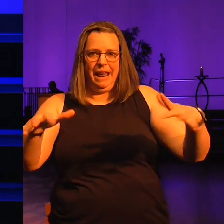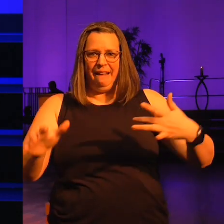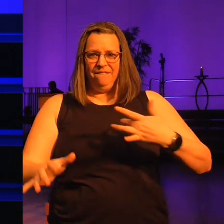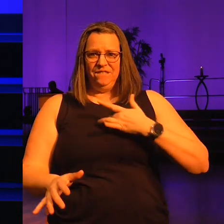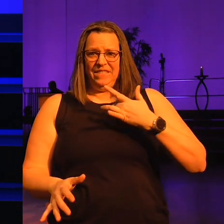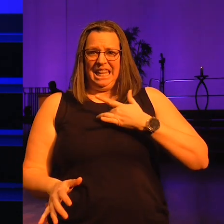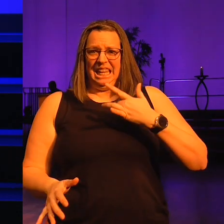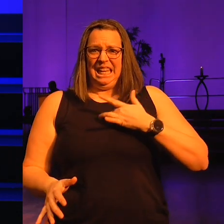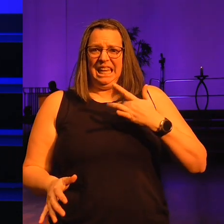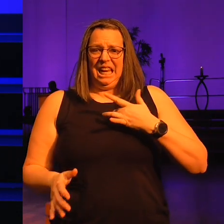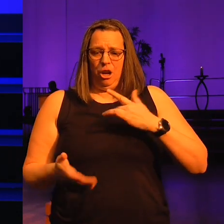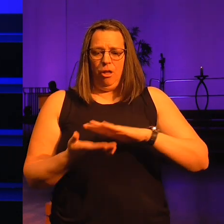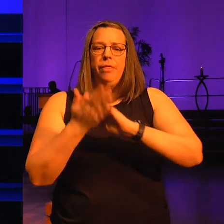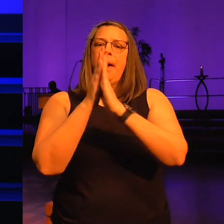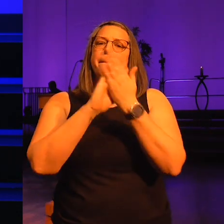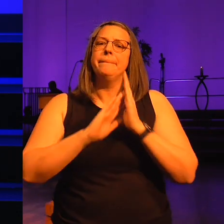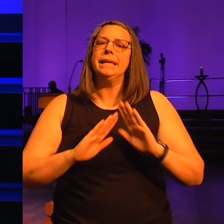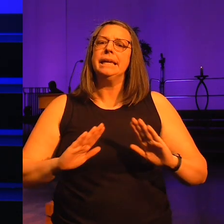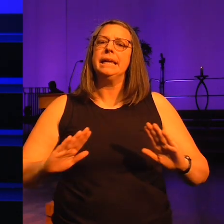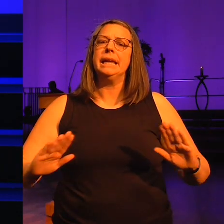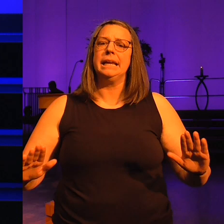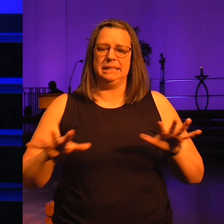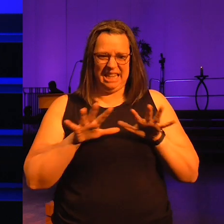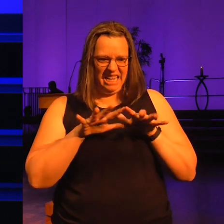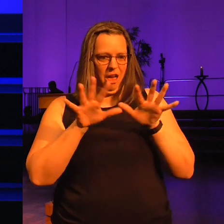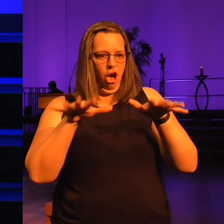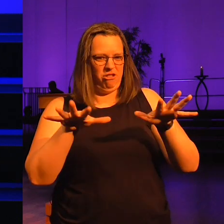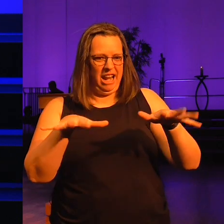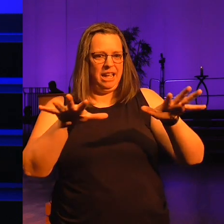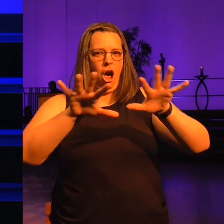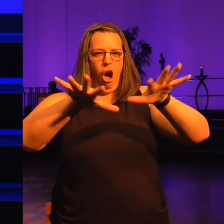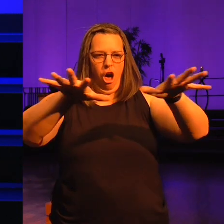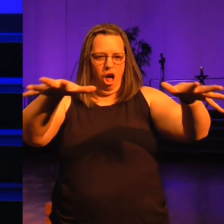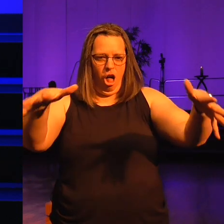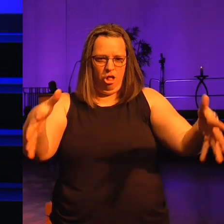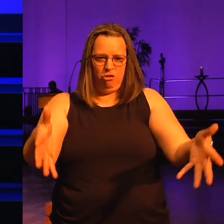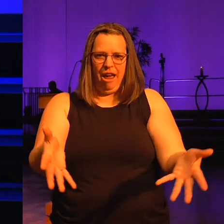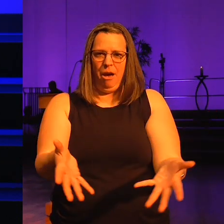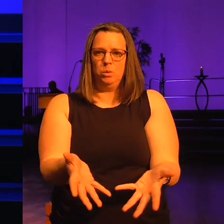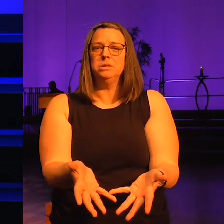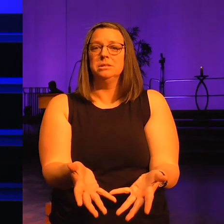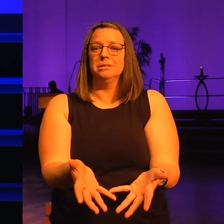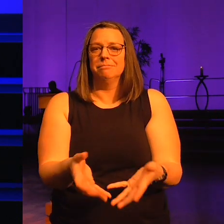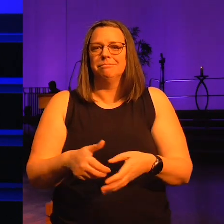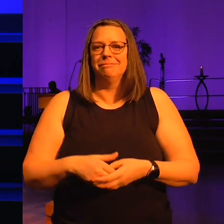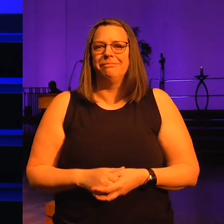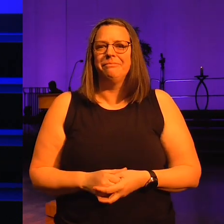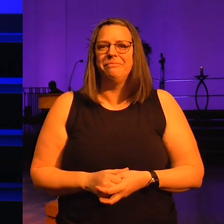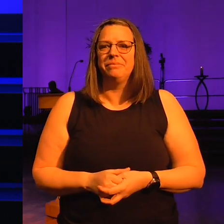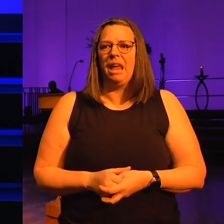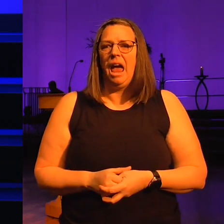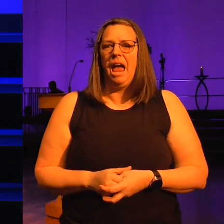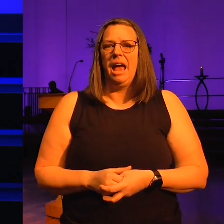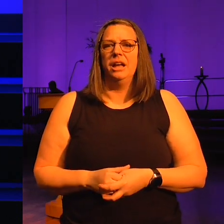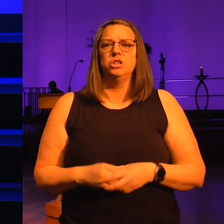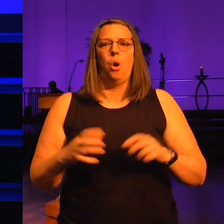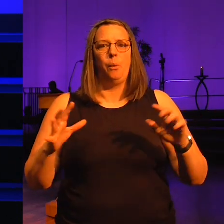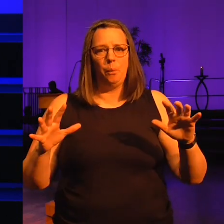peace is circulating all around the world it is holding all of those who may be suffering